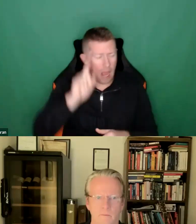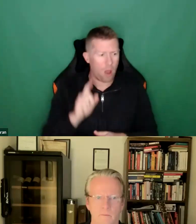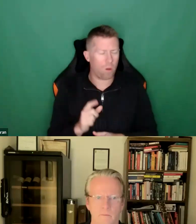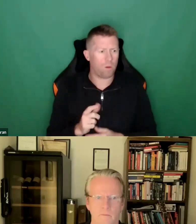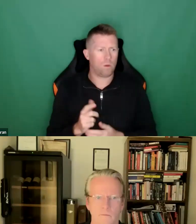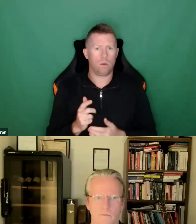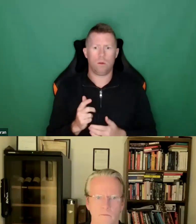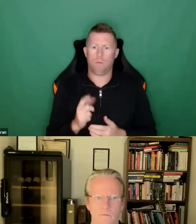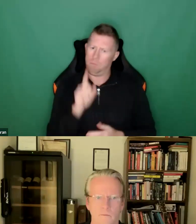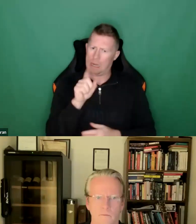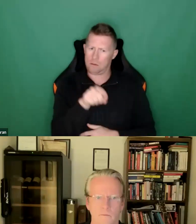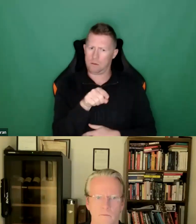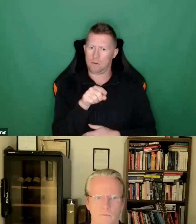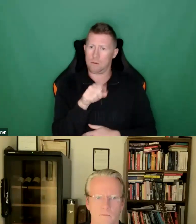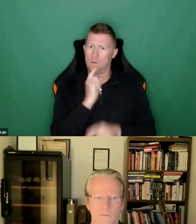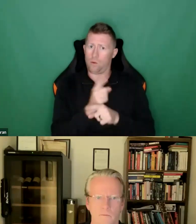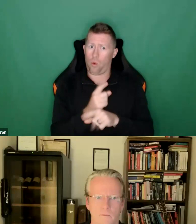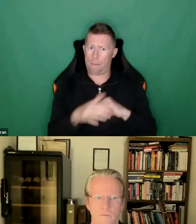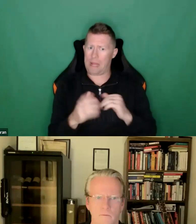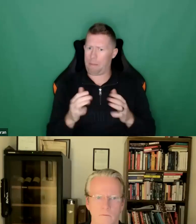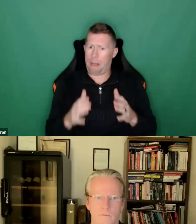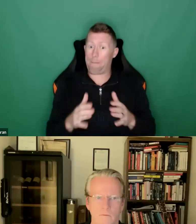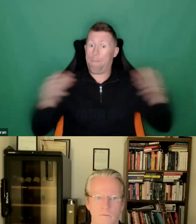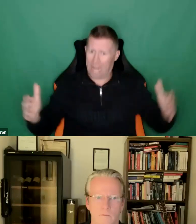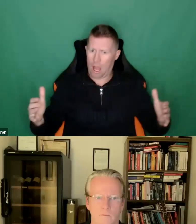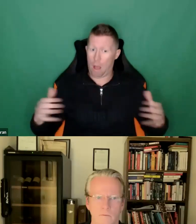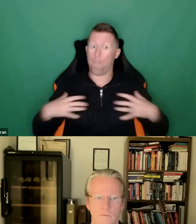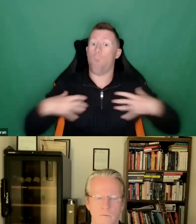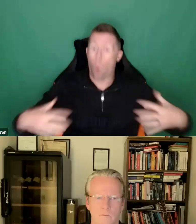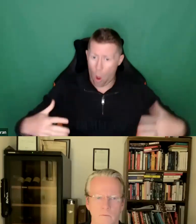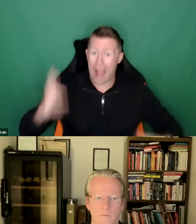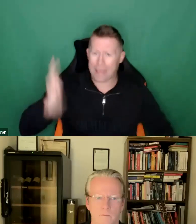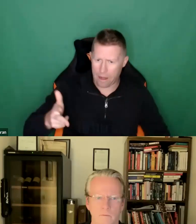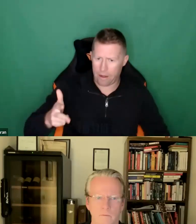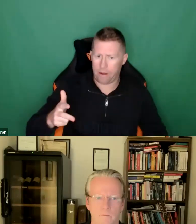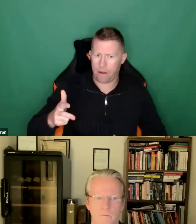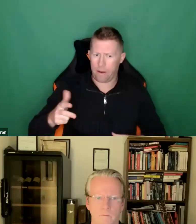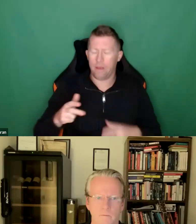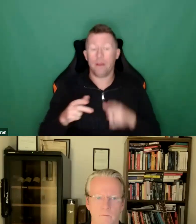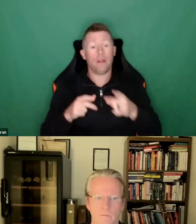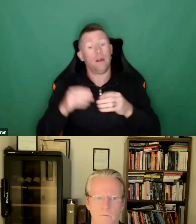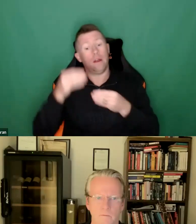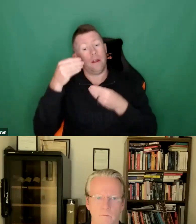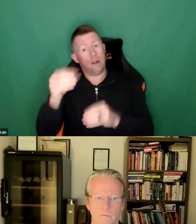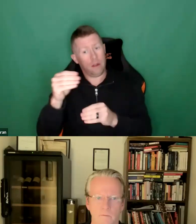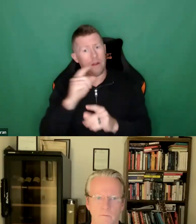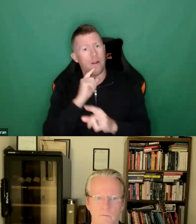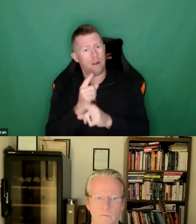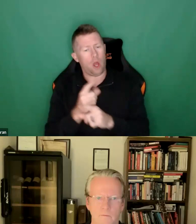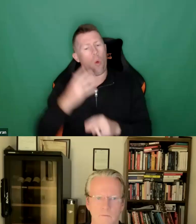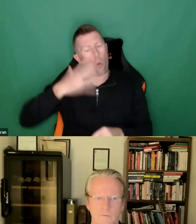is quite a significant turning things around, not just thinking ring -- tinkering around the edges of the models of schools. Some people